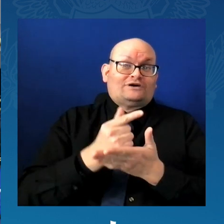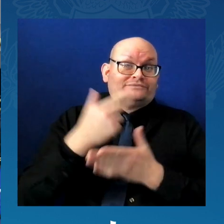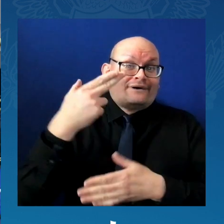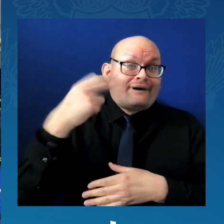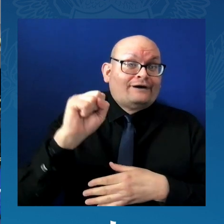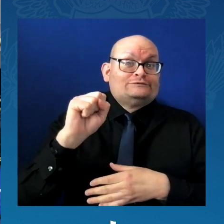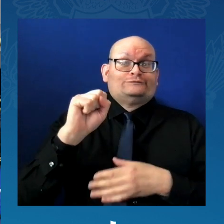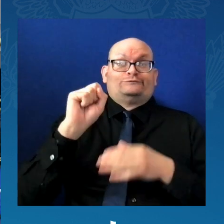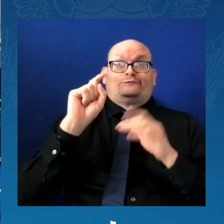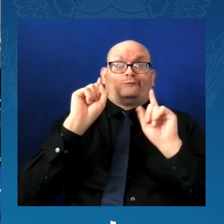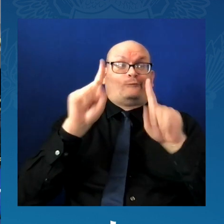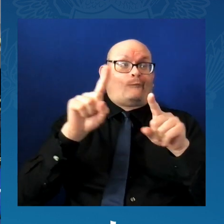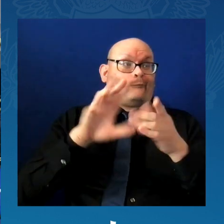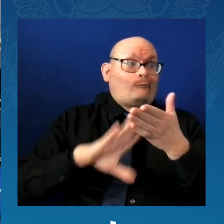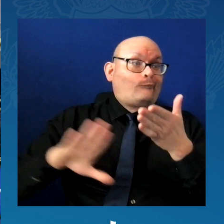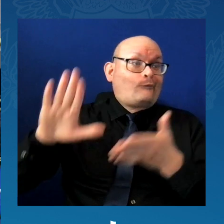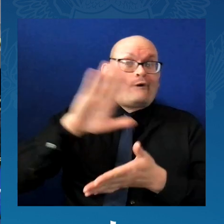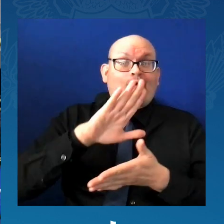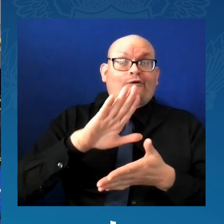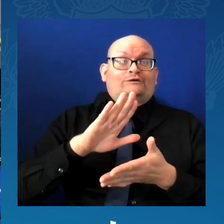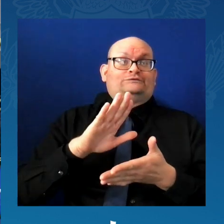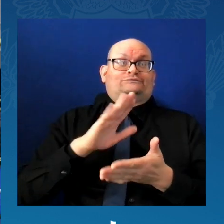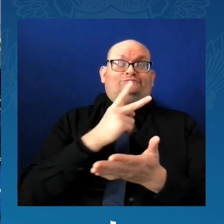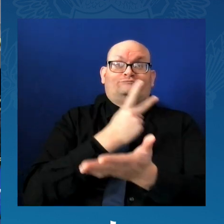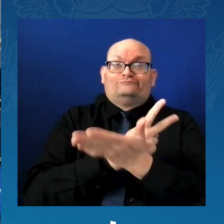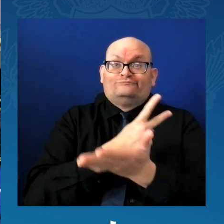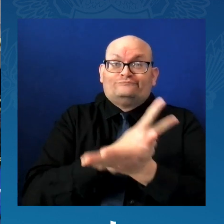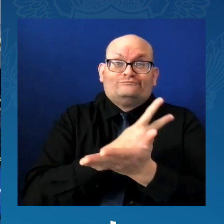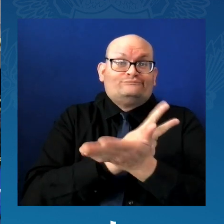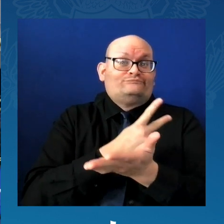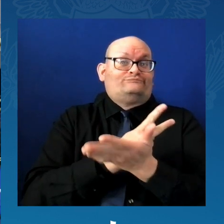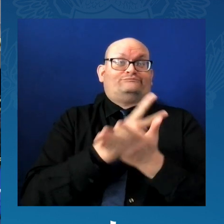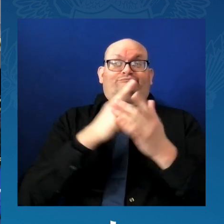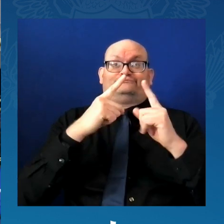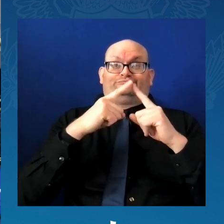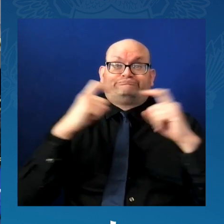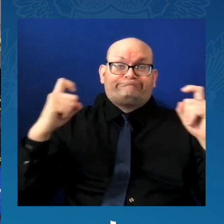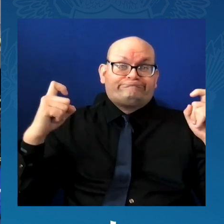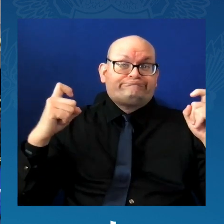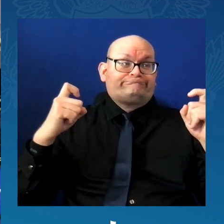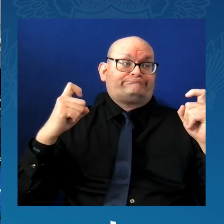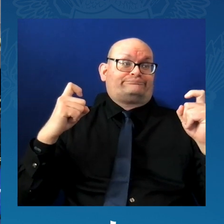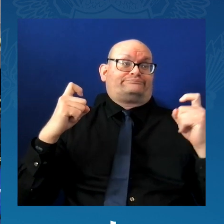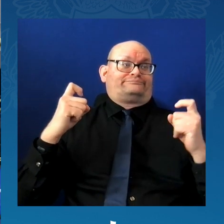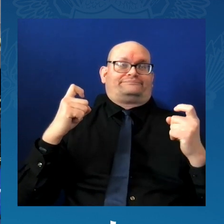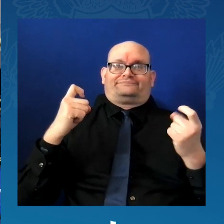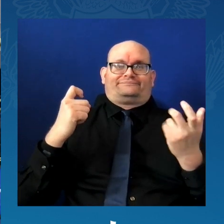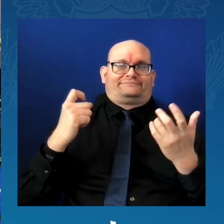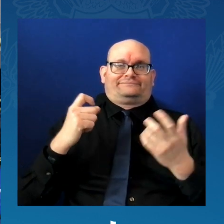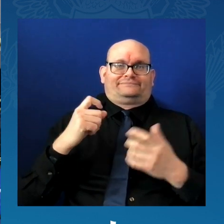But having your input and your leadership is just absolutely invaluable. So thank you for that.